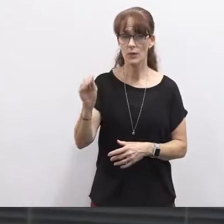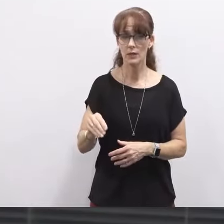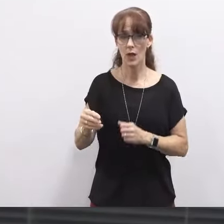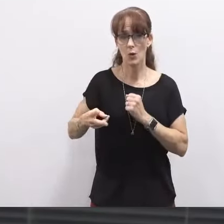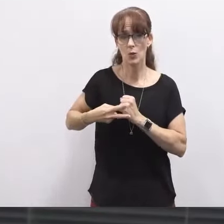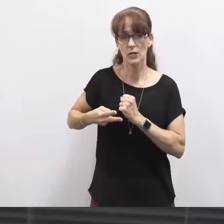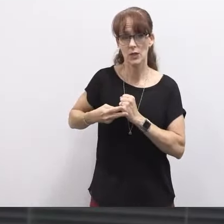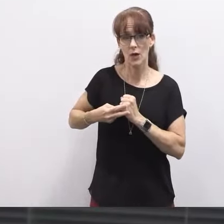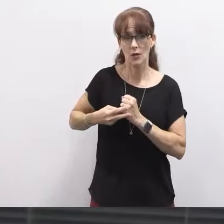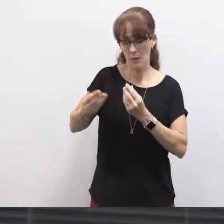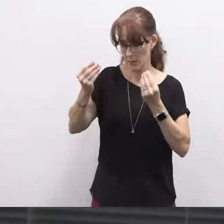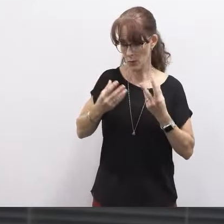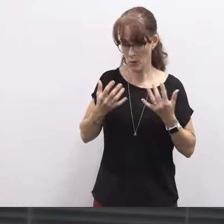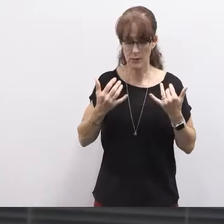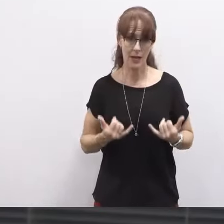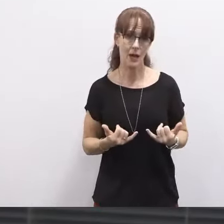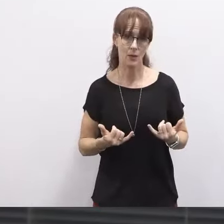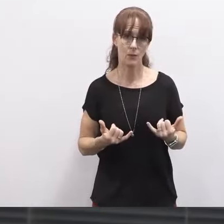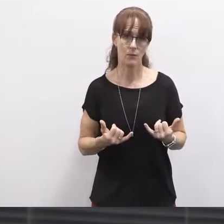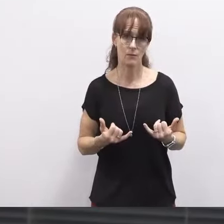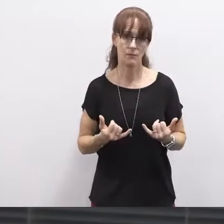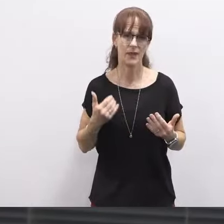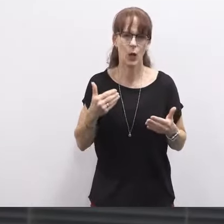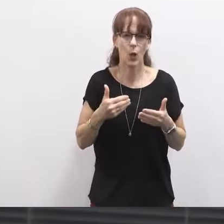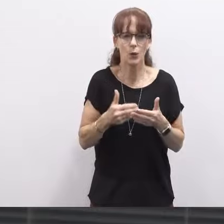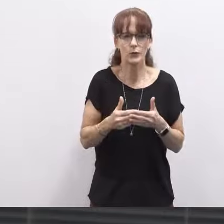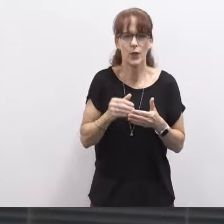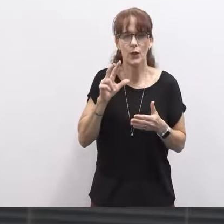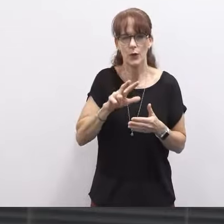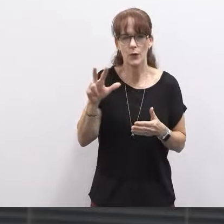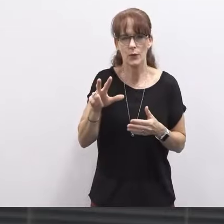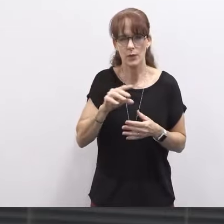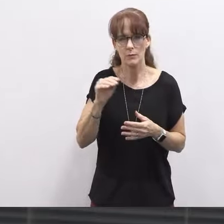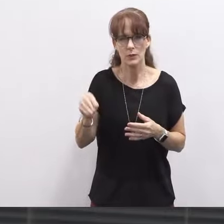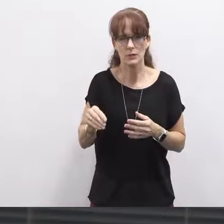but I've been told now that it's closer to 33% reserves.